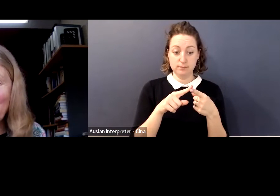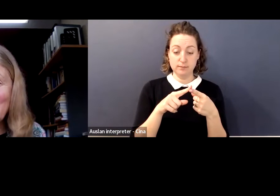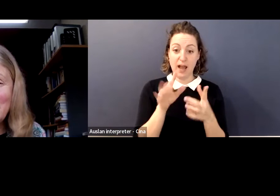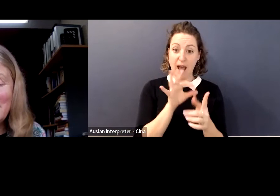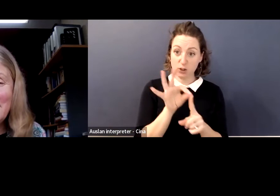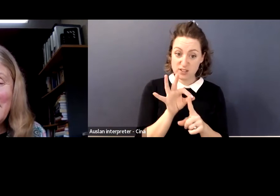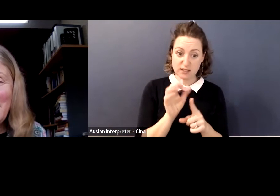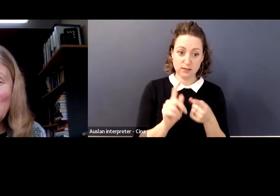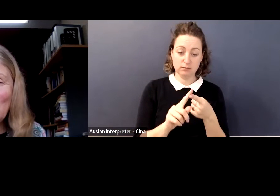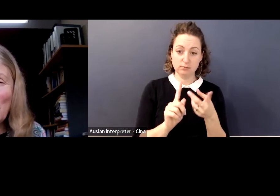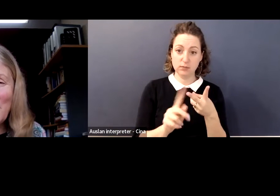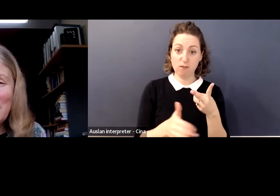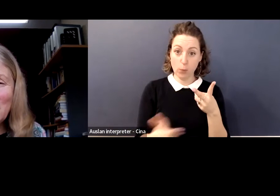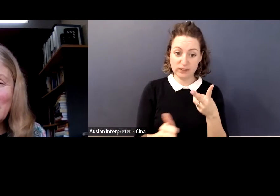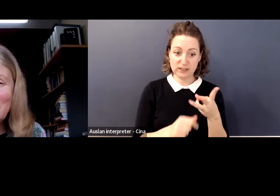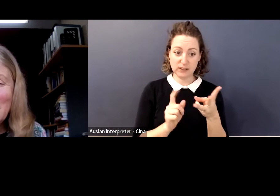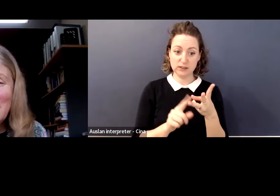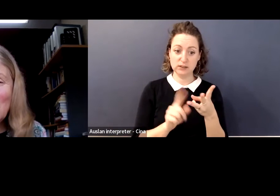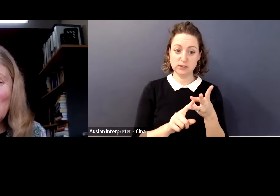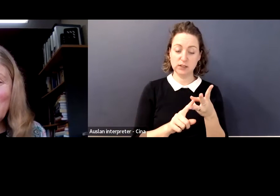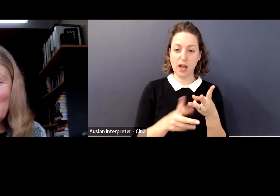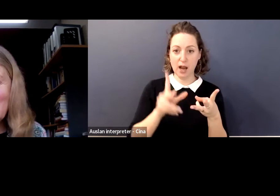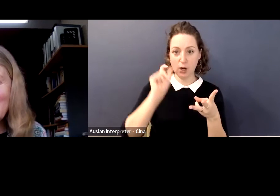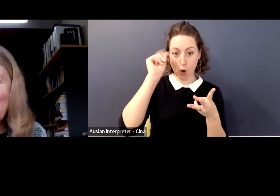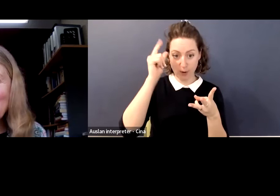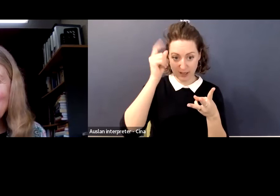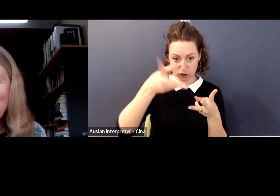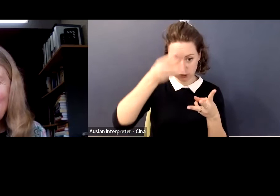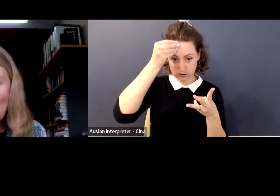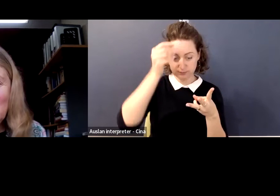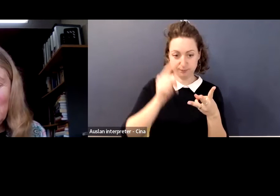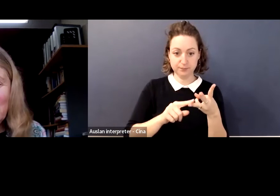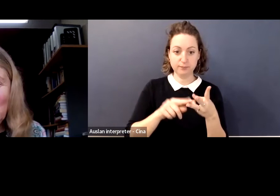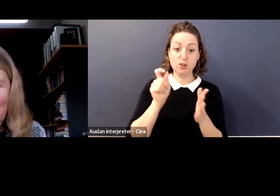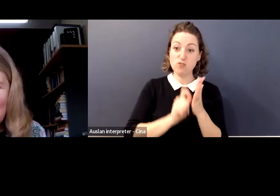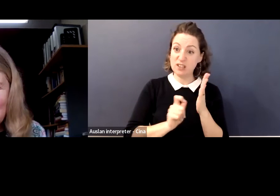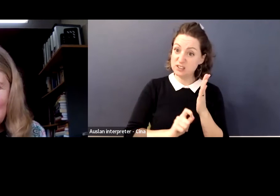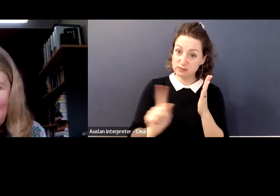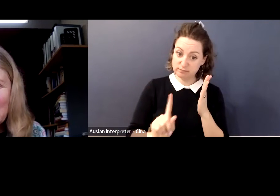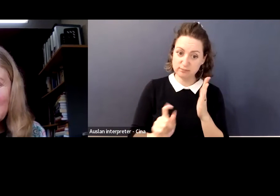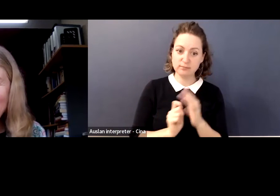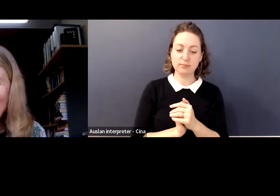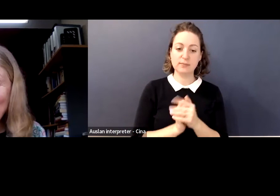fluency and or comprehension. In terms of written expression, we're generally looking at spelling,